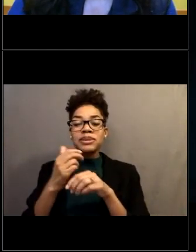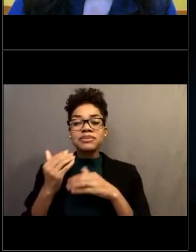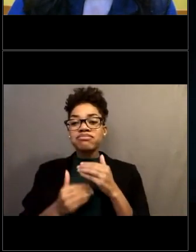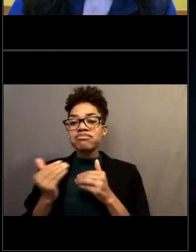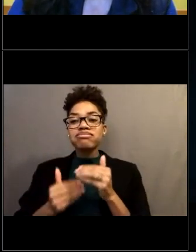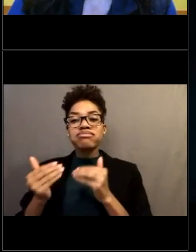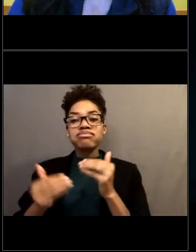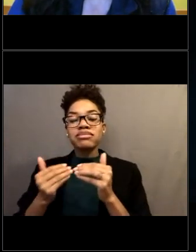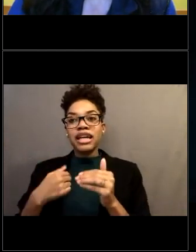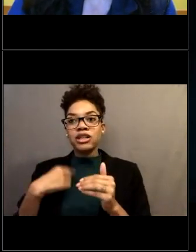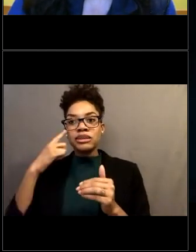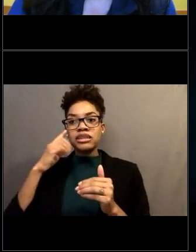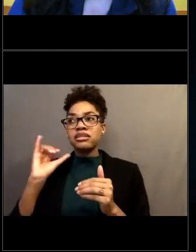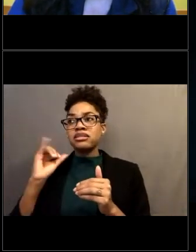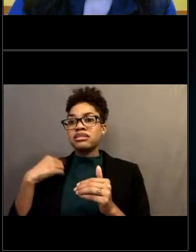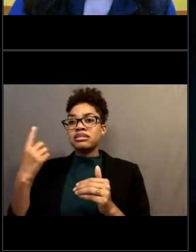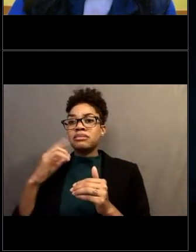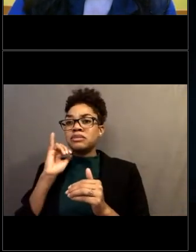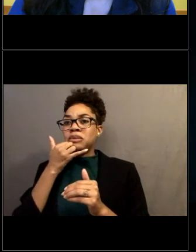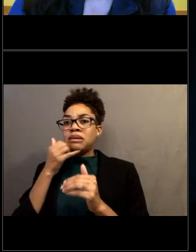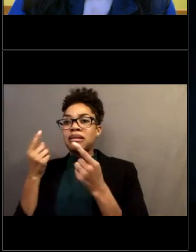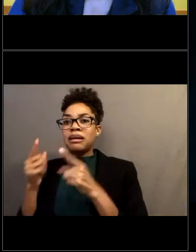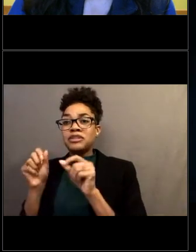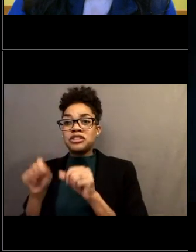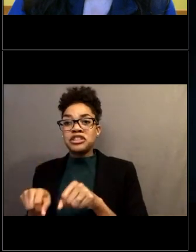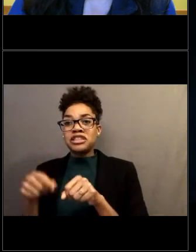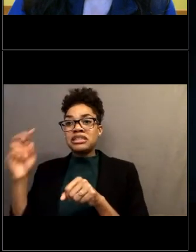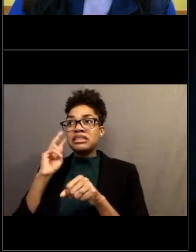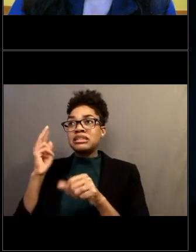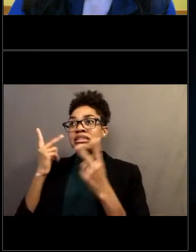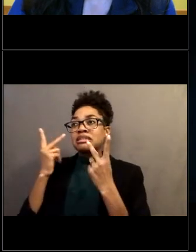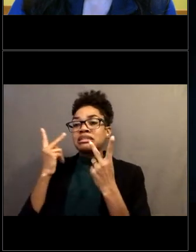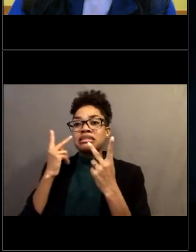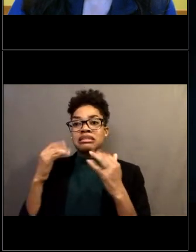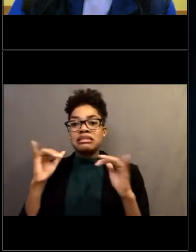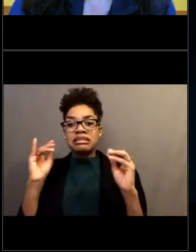that something bad could go wrong, right. And so the level of excitement of being at a launch site